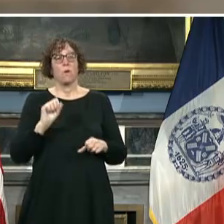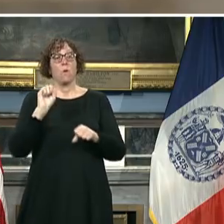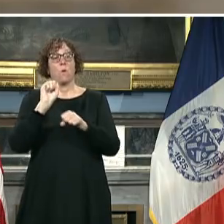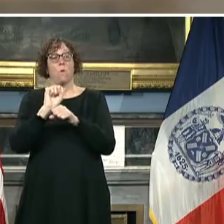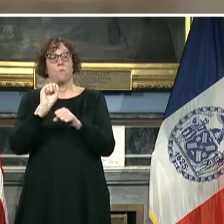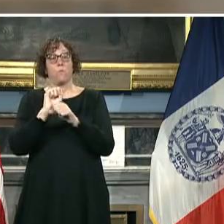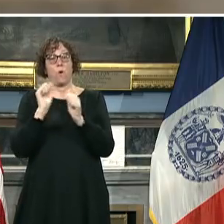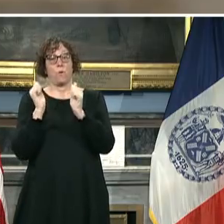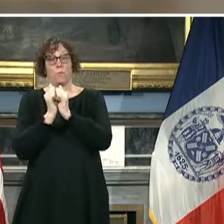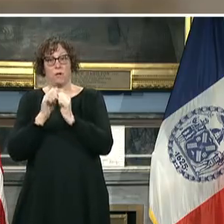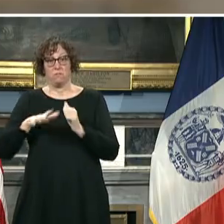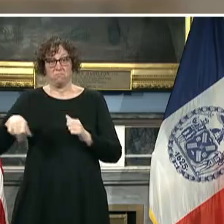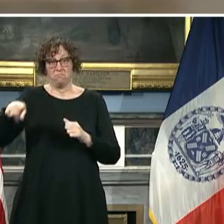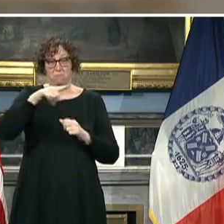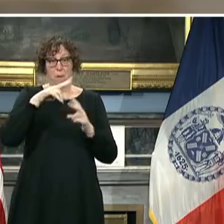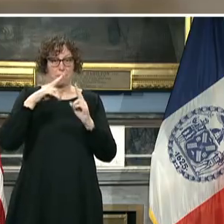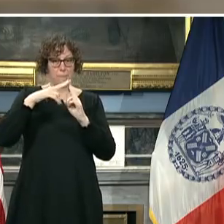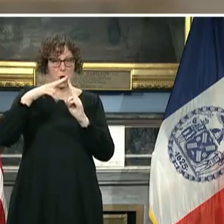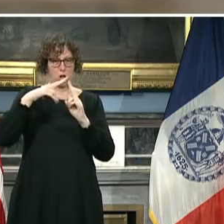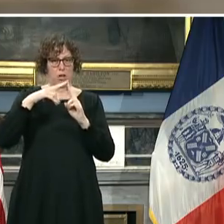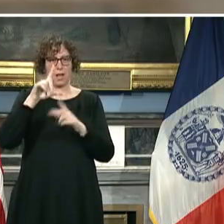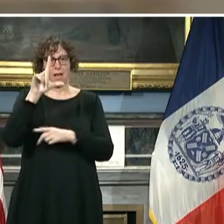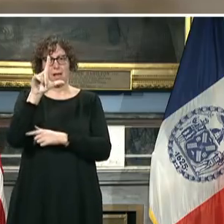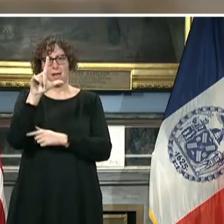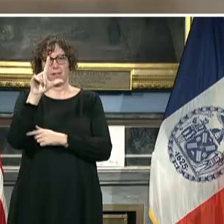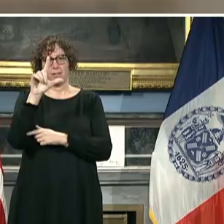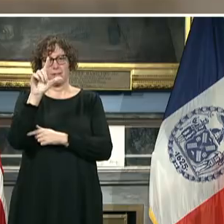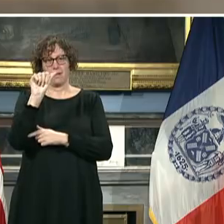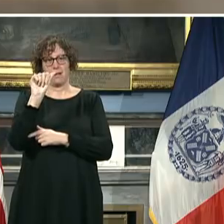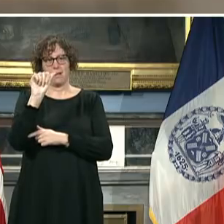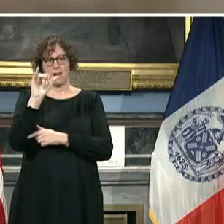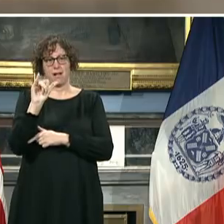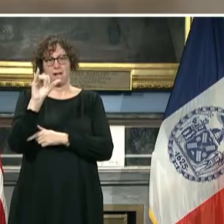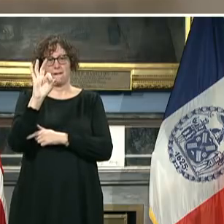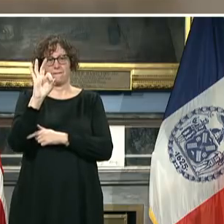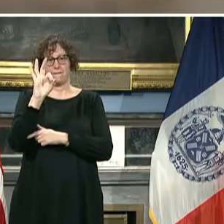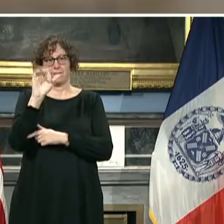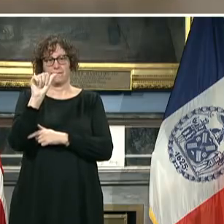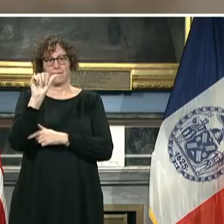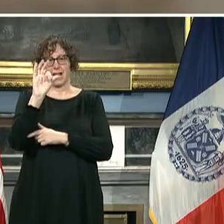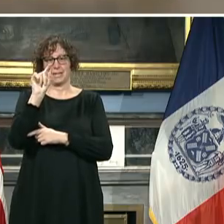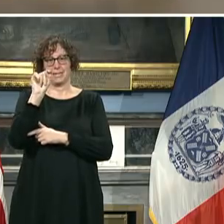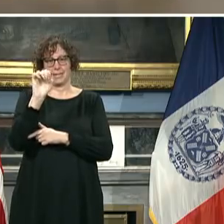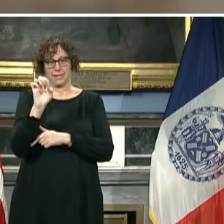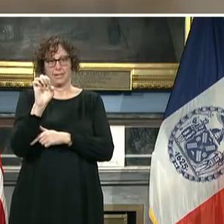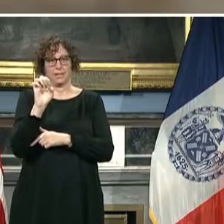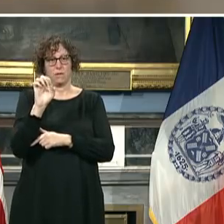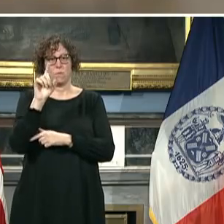REMEMBER AS OUR NORMAL LIVES AS WELL. IT'S BEEN AN INSPIRATION TO WORK WITH OUR